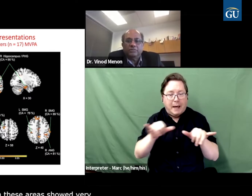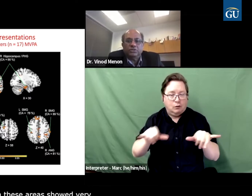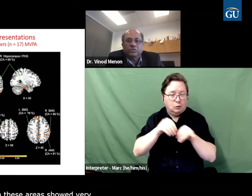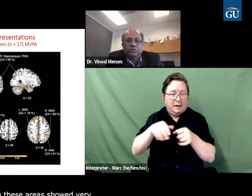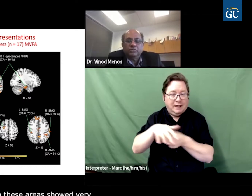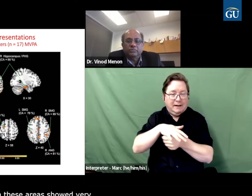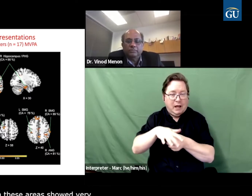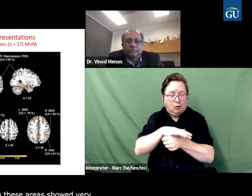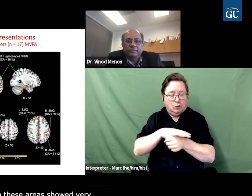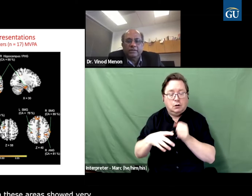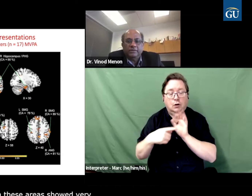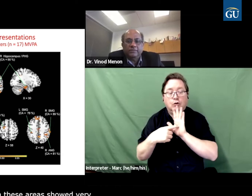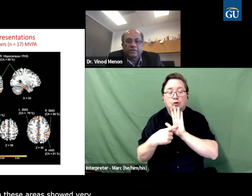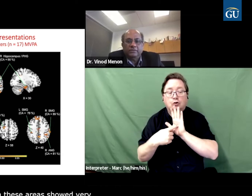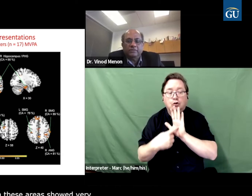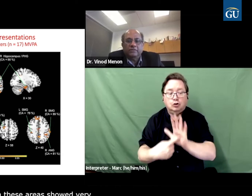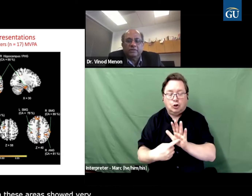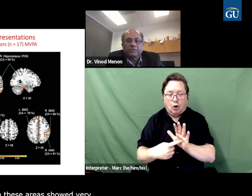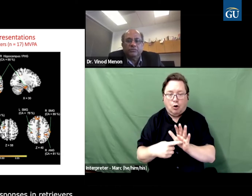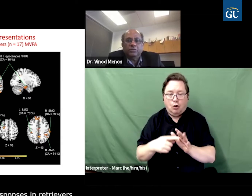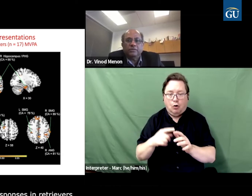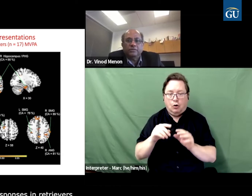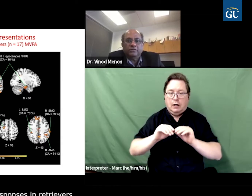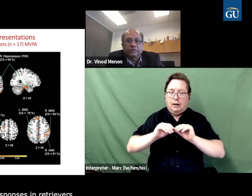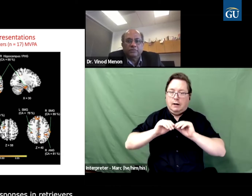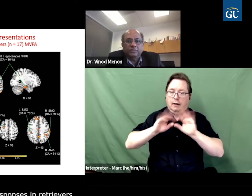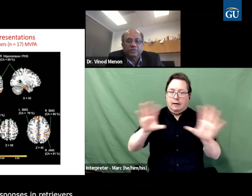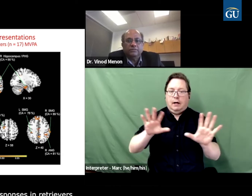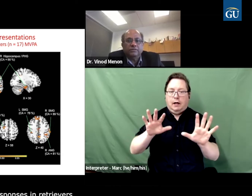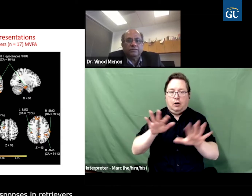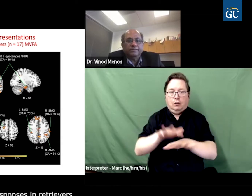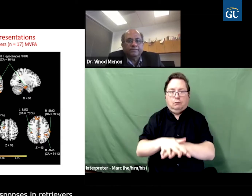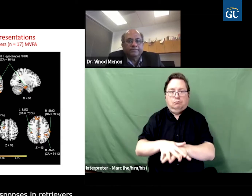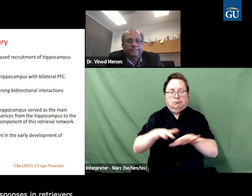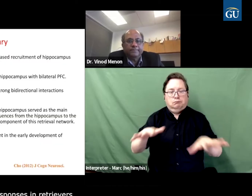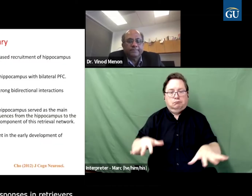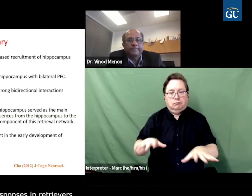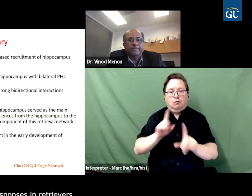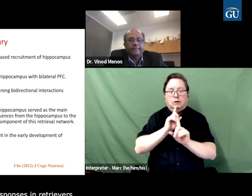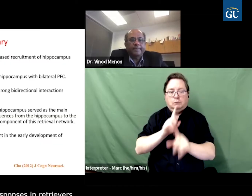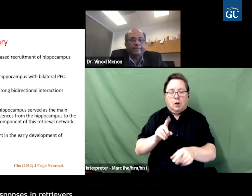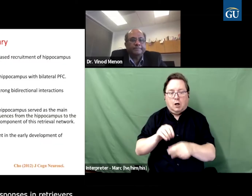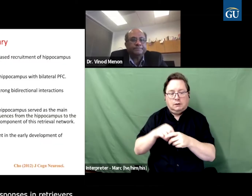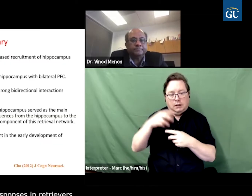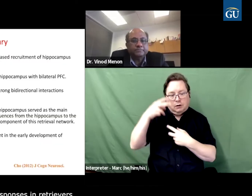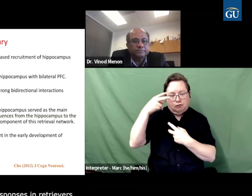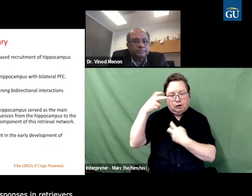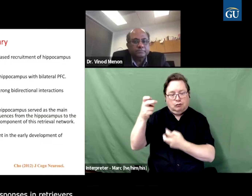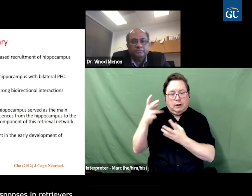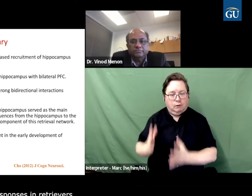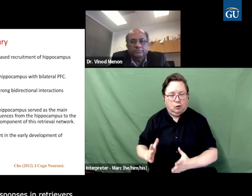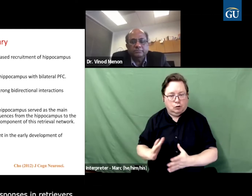areas show very distinct responses in retrievers